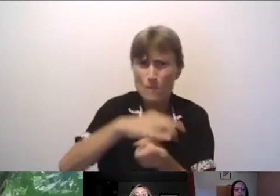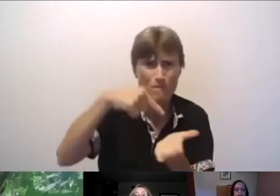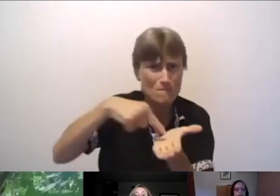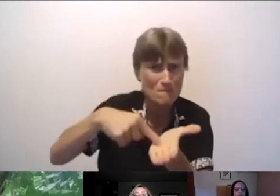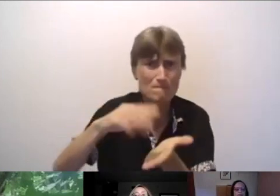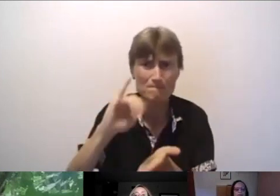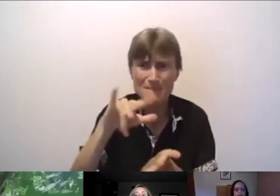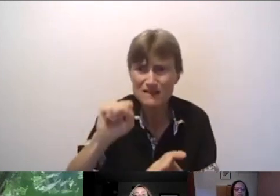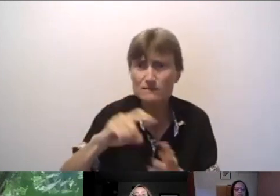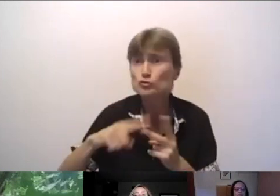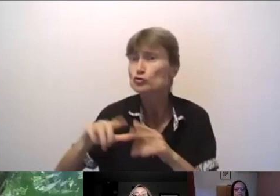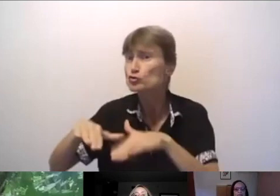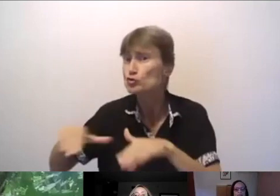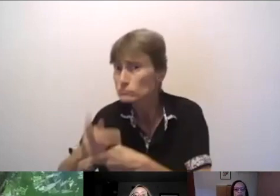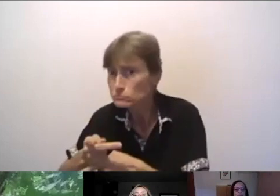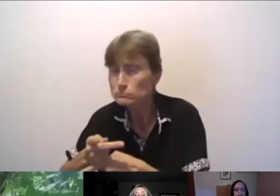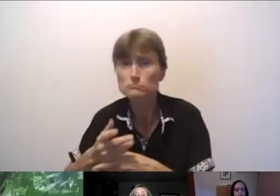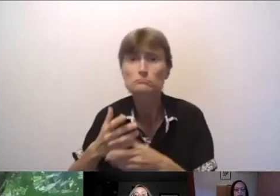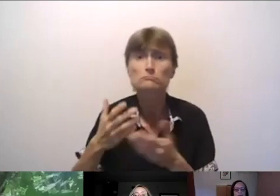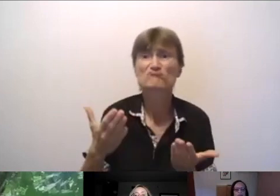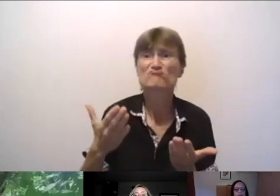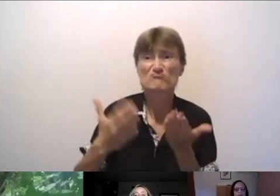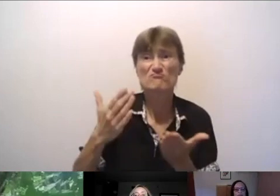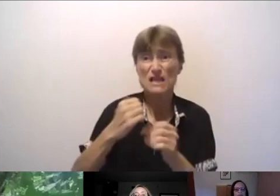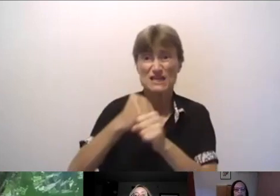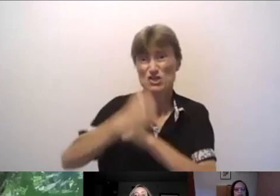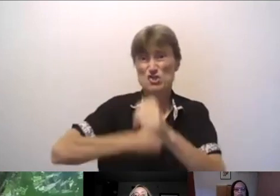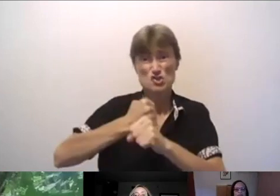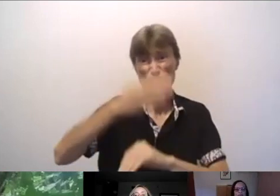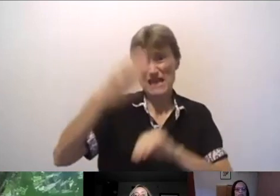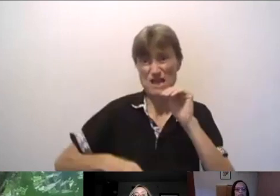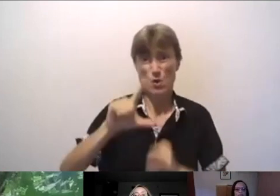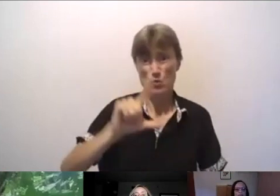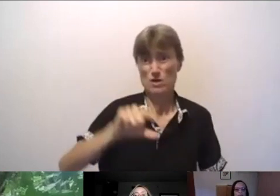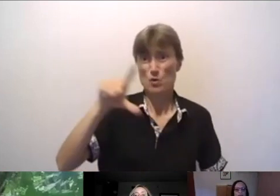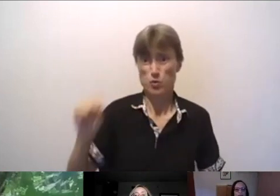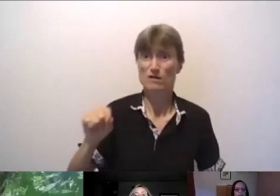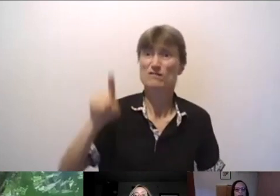at the end of the year if they say oh you made too much you have to pay some back i'll be accountable in that way and i'll pay that back